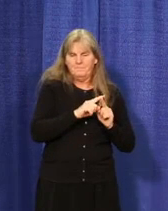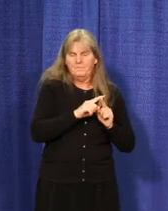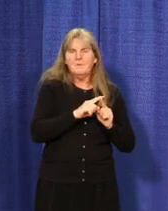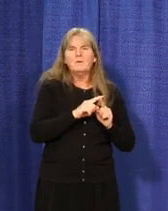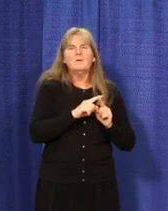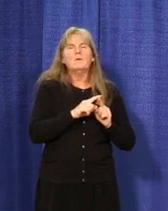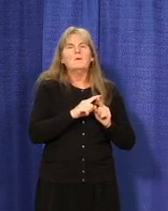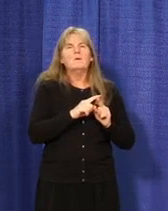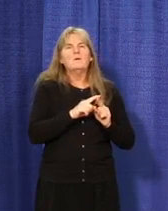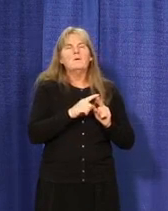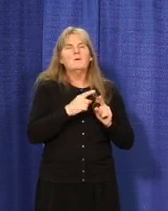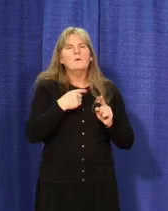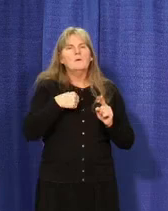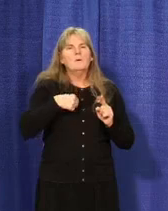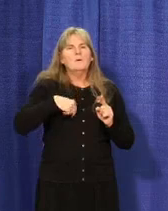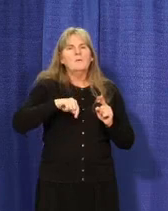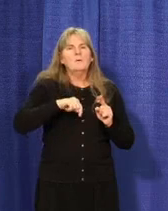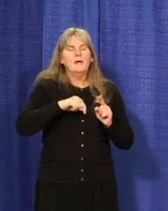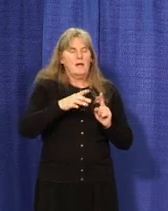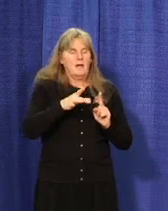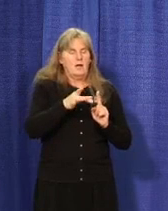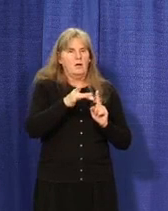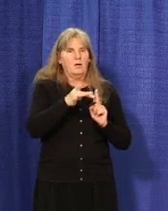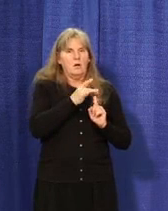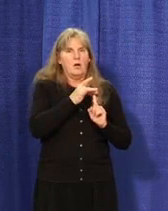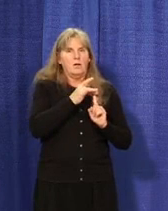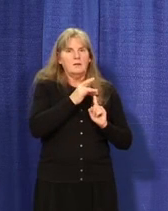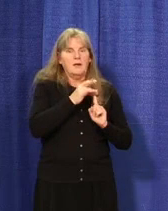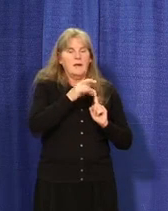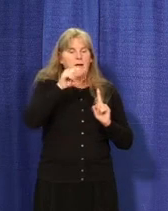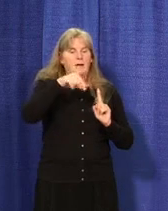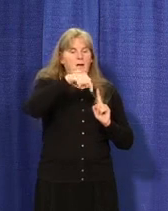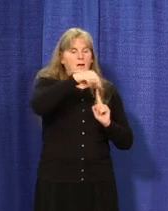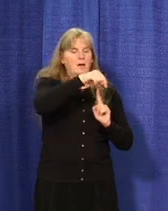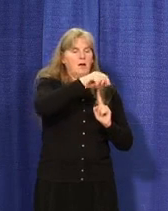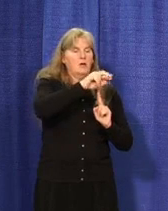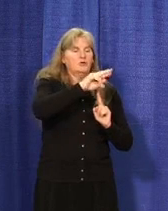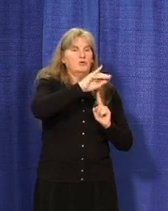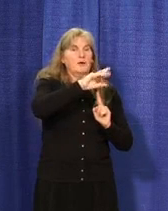We do not carry contact tracing out at night, or during the night.